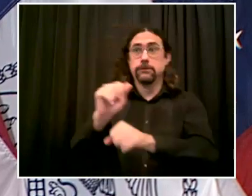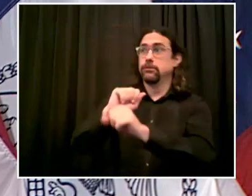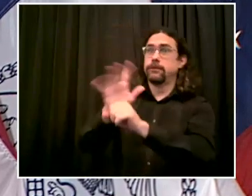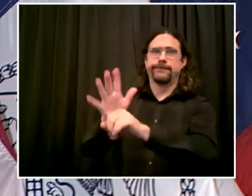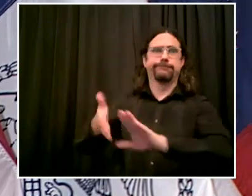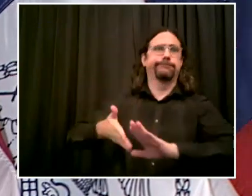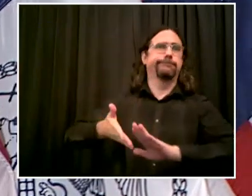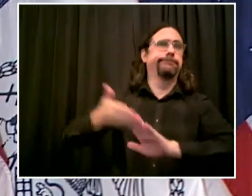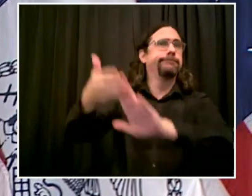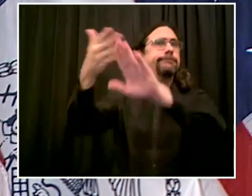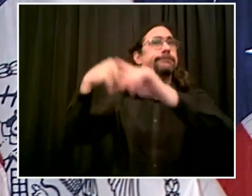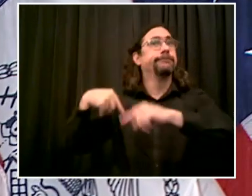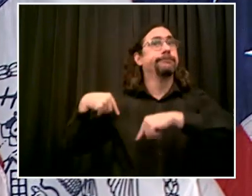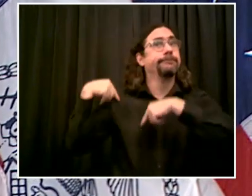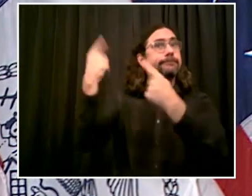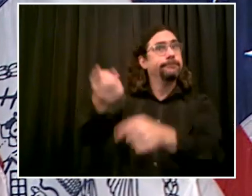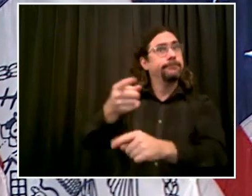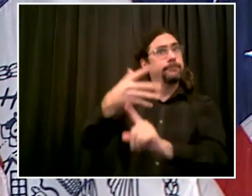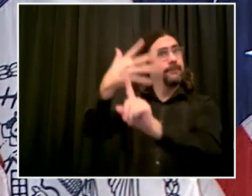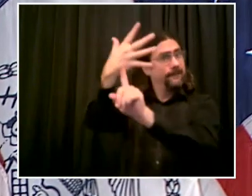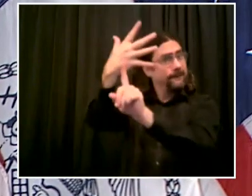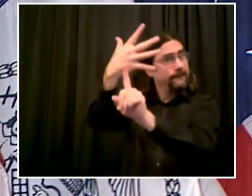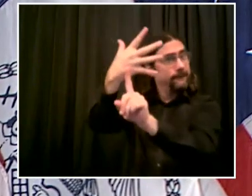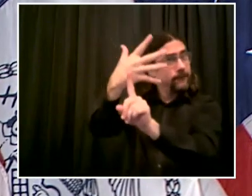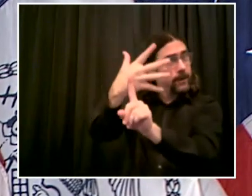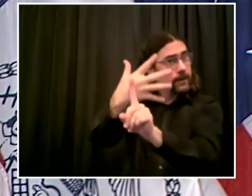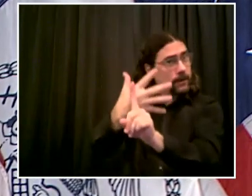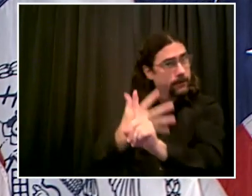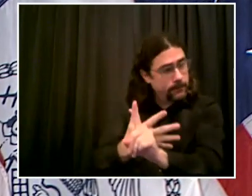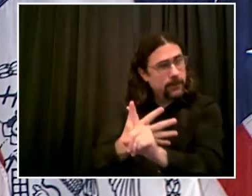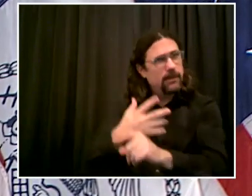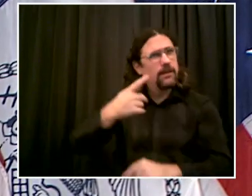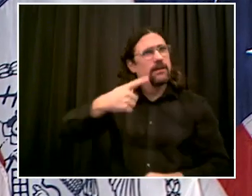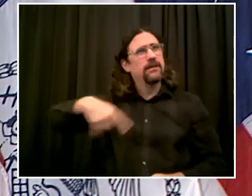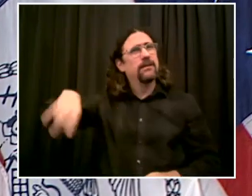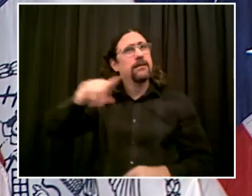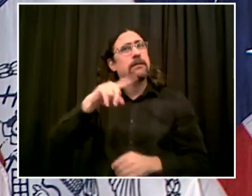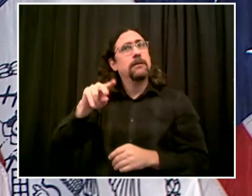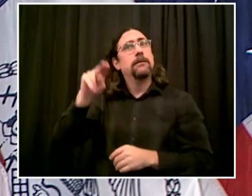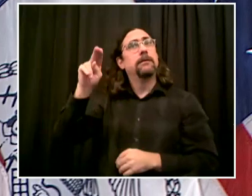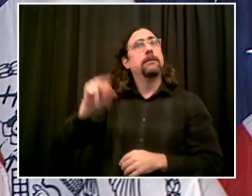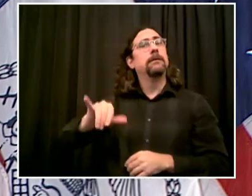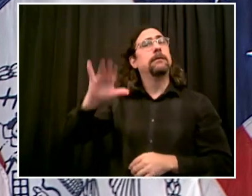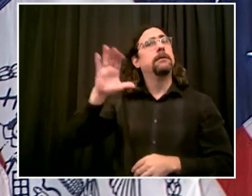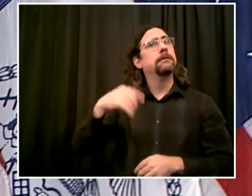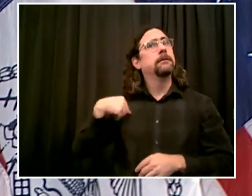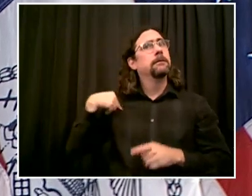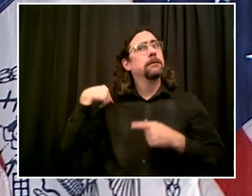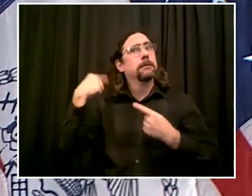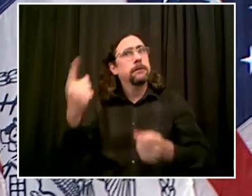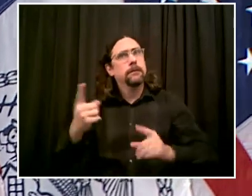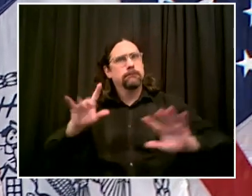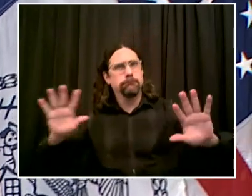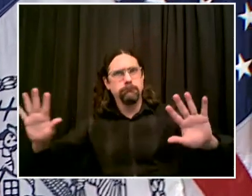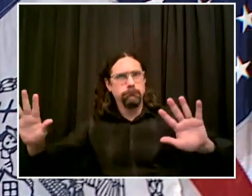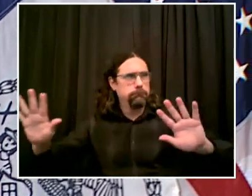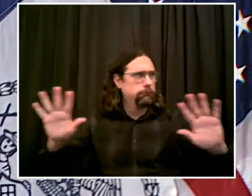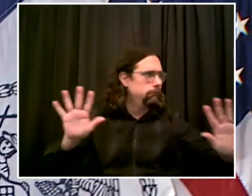WE ARE FIVE MONTHS INTO THE CORONAVIRUS